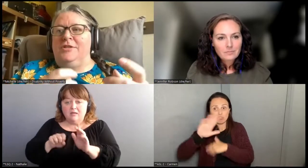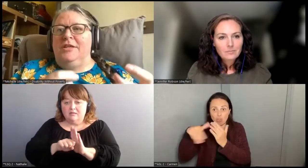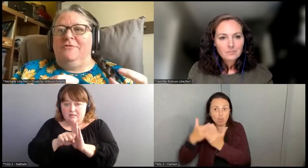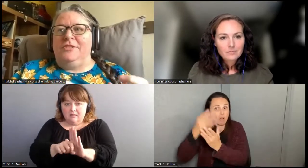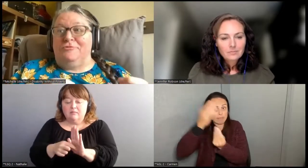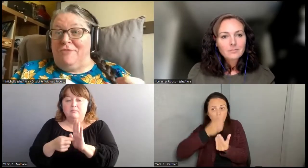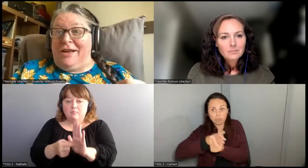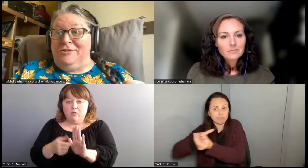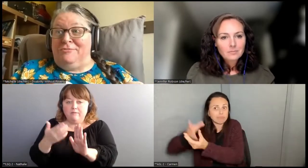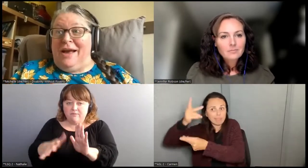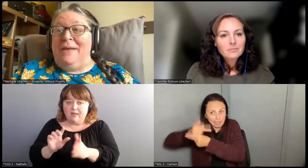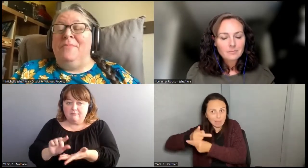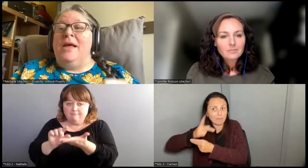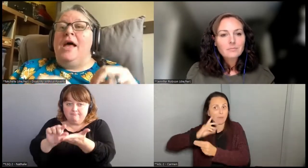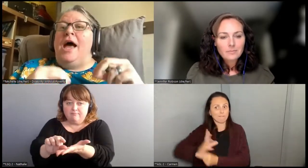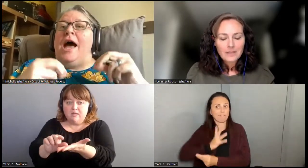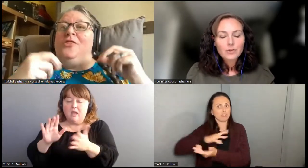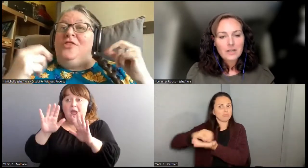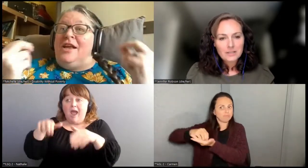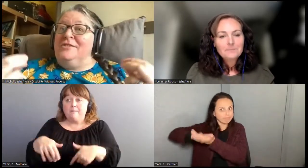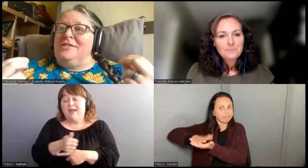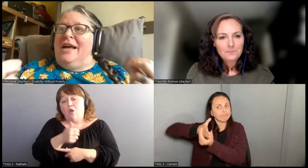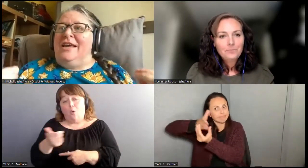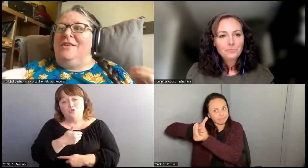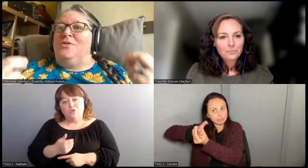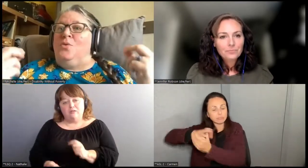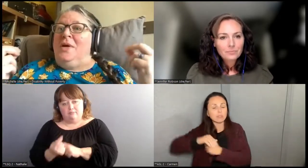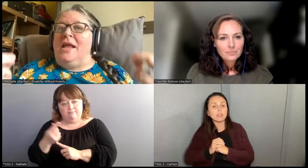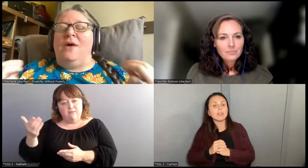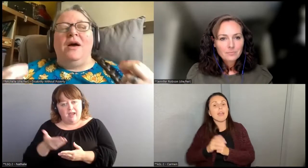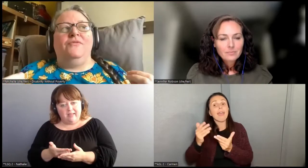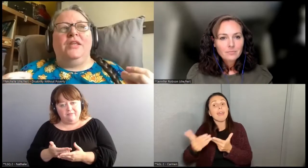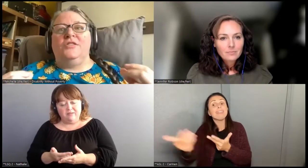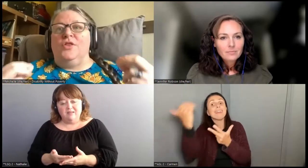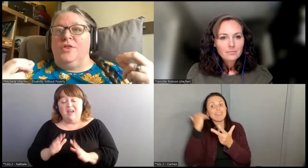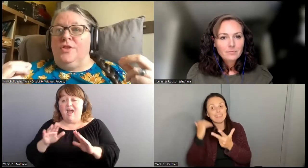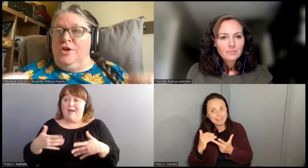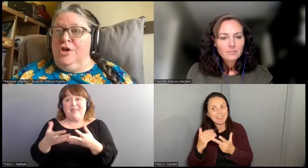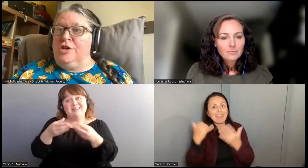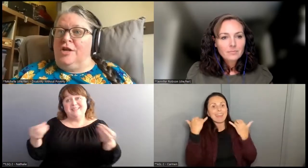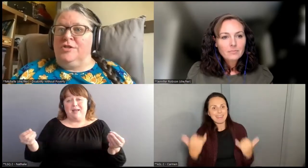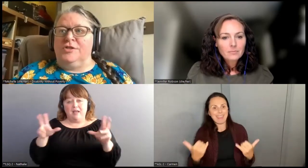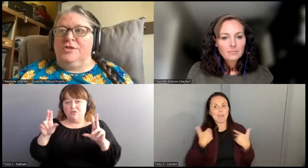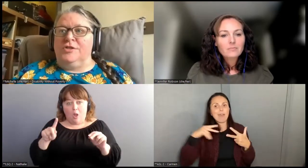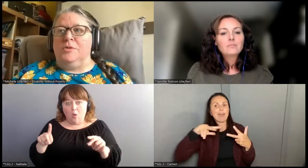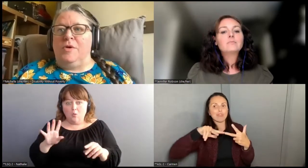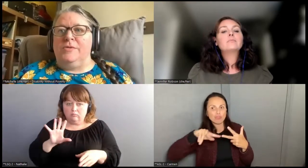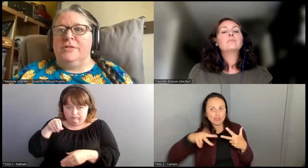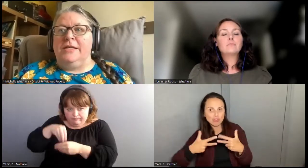OF THE OFFICIAL RECORD, RIGHT. THEN YOU ARE SAYING WE NOW HAVE A THIRD CONSULTATION PROCESS.